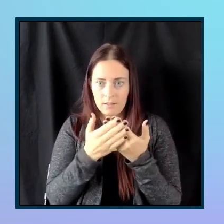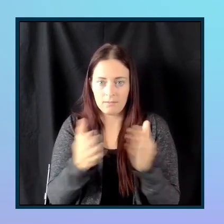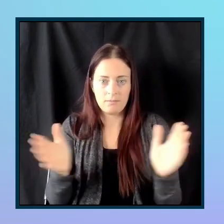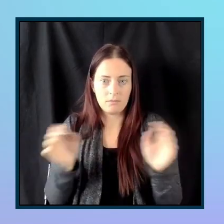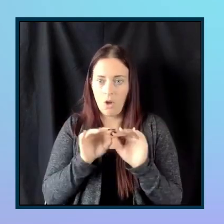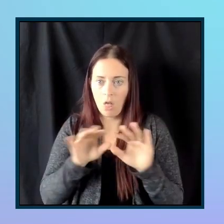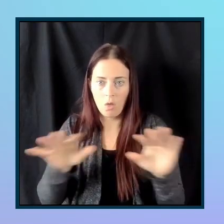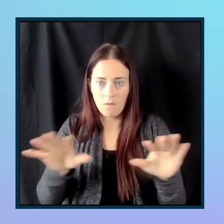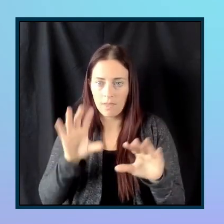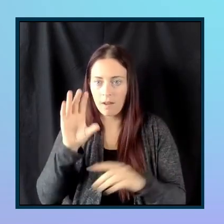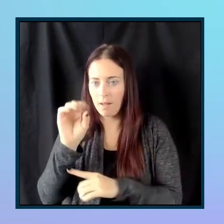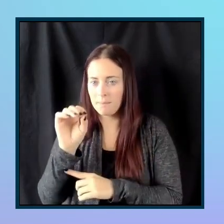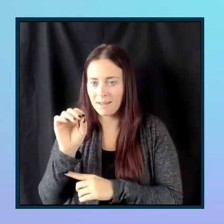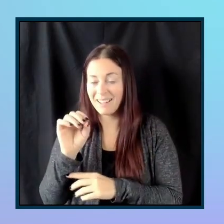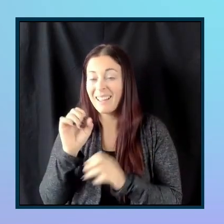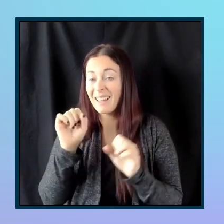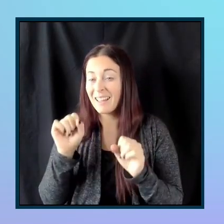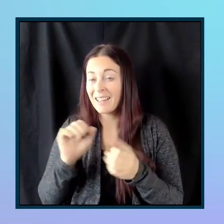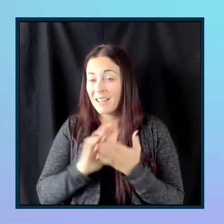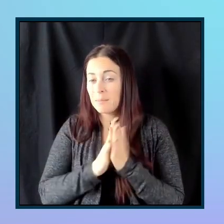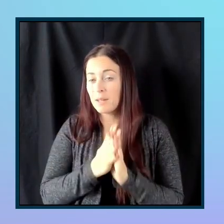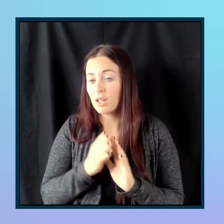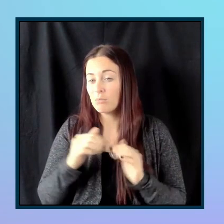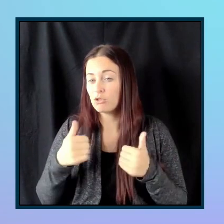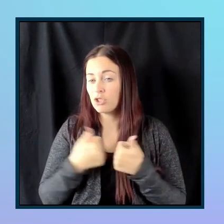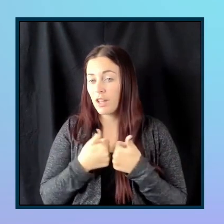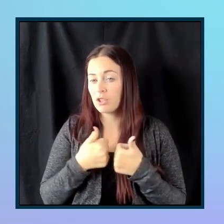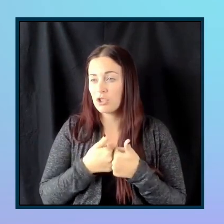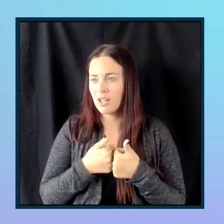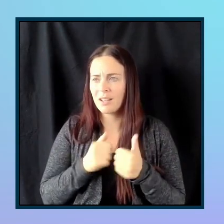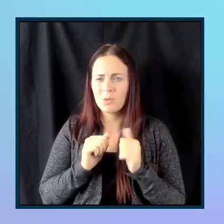So in terms of evangelizing or advocating accessibility,